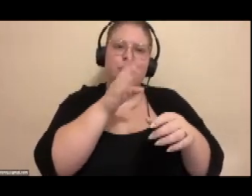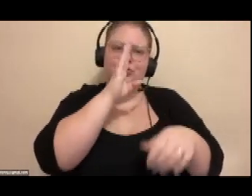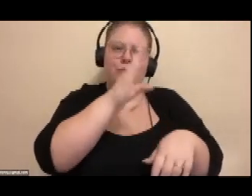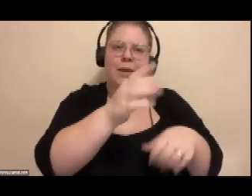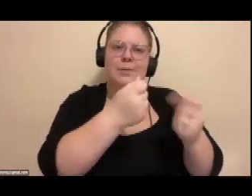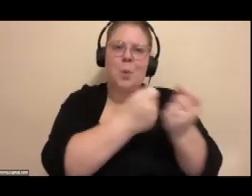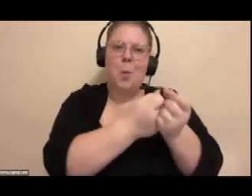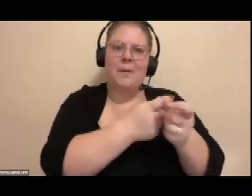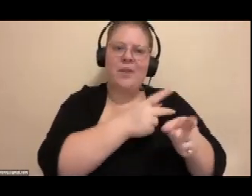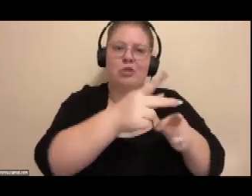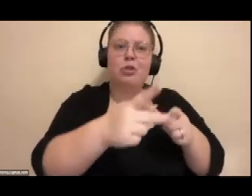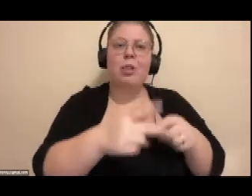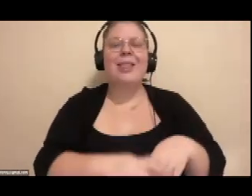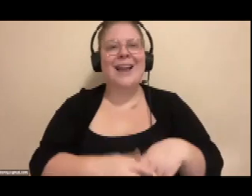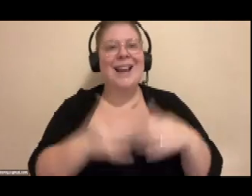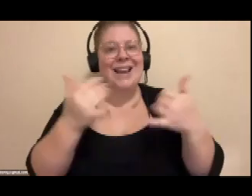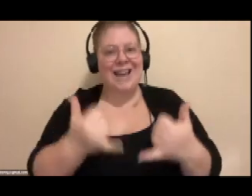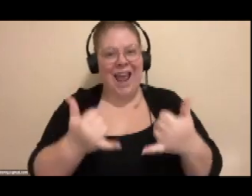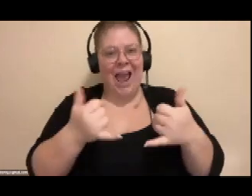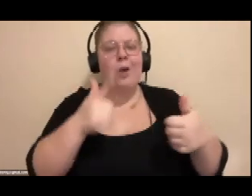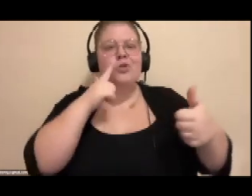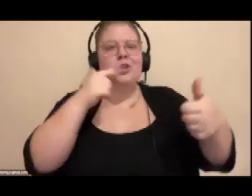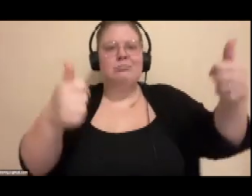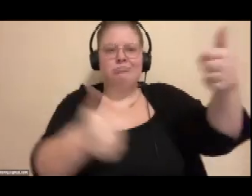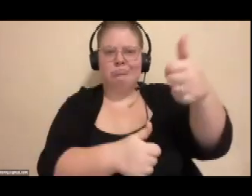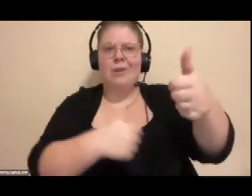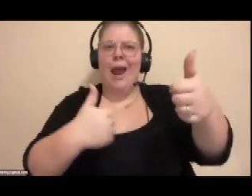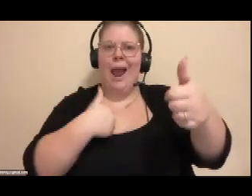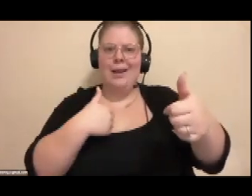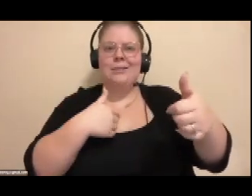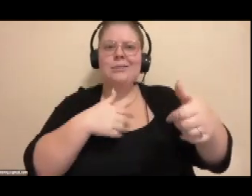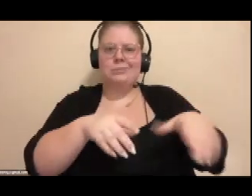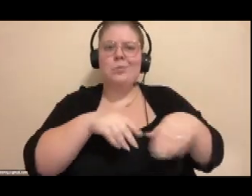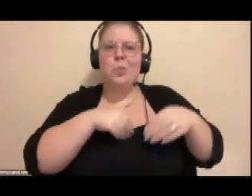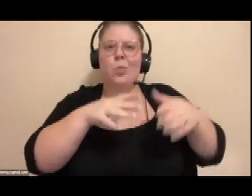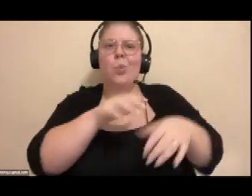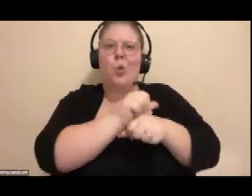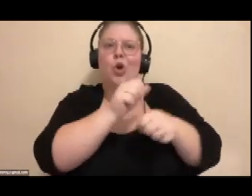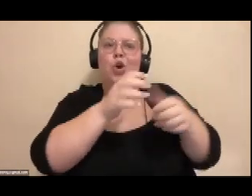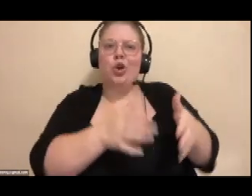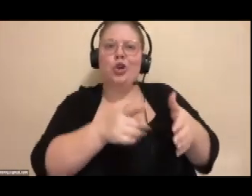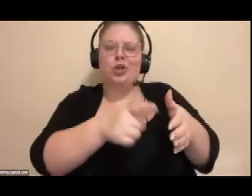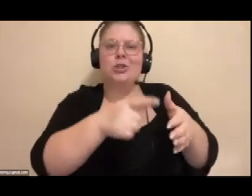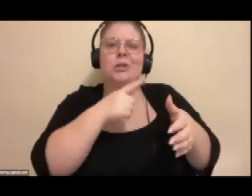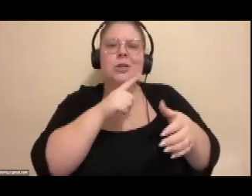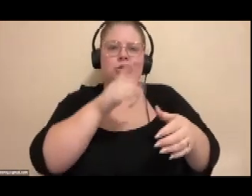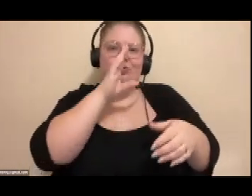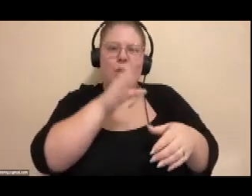direct support professionals to support her brother in law, who lives with autism addiction